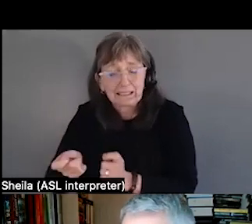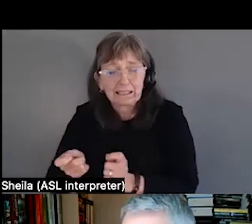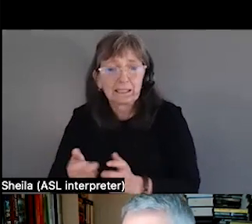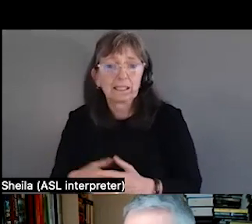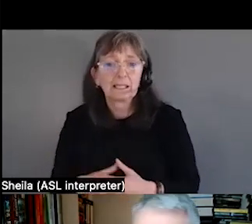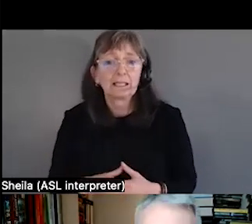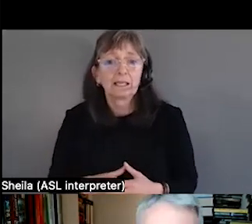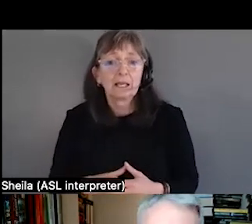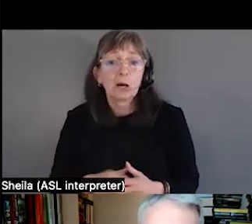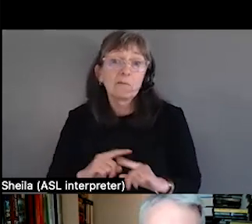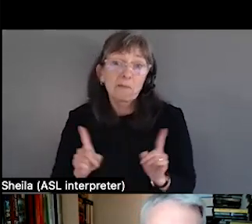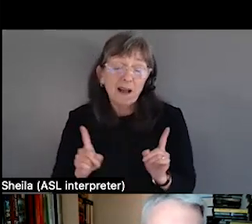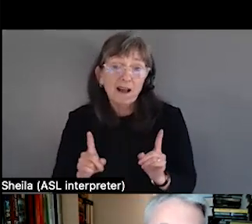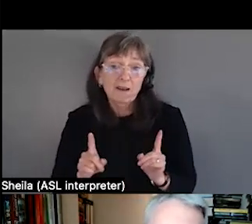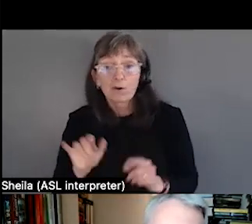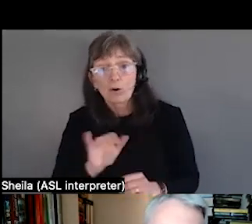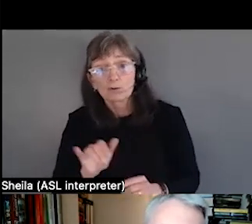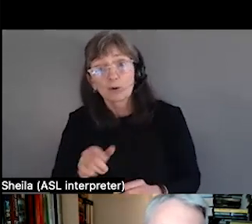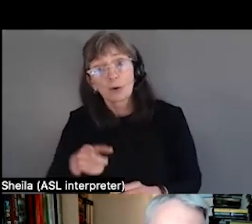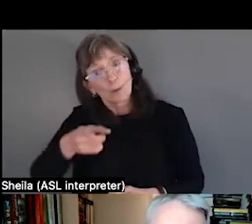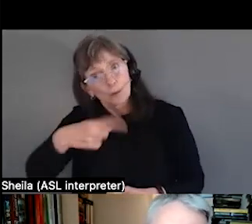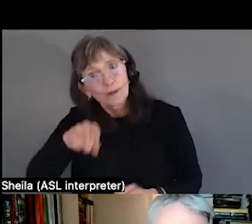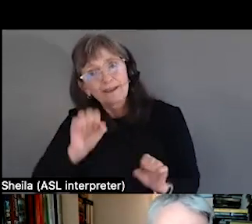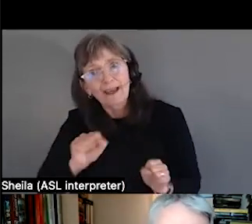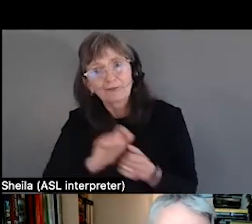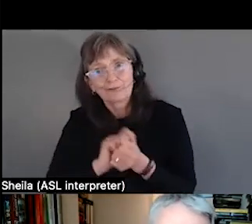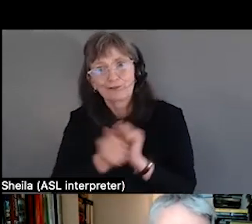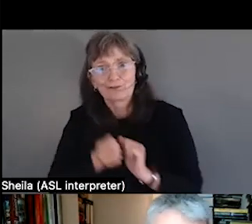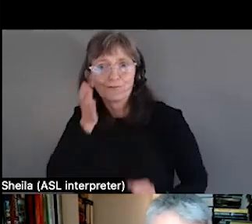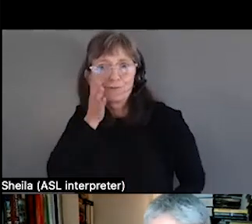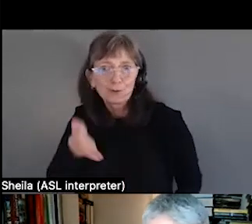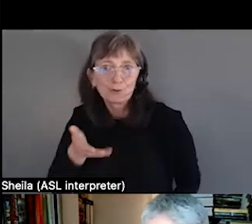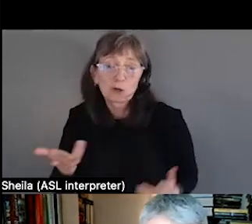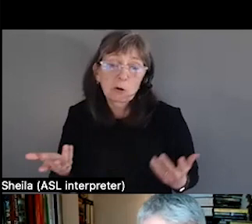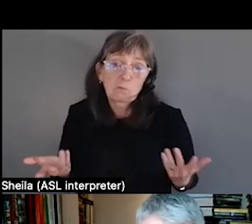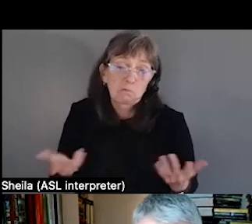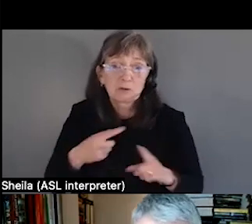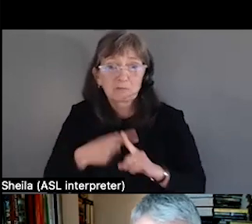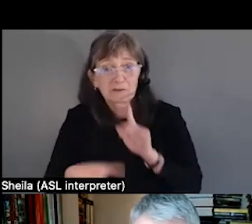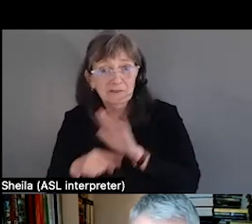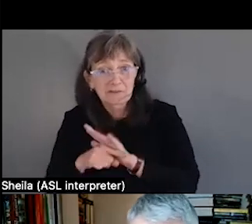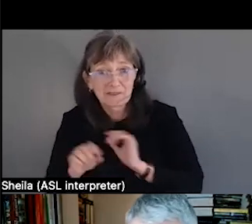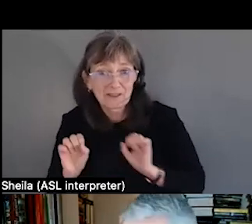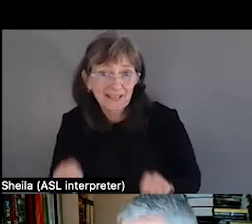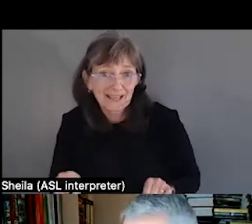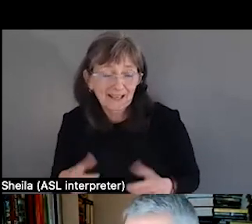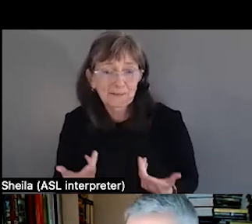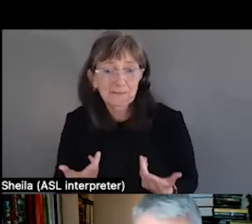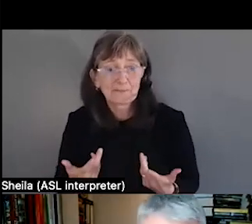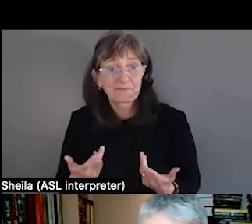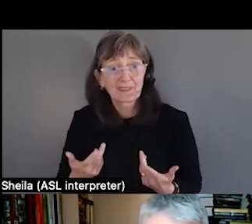architects of our own future. And I think Thema has been around for nearly 10 years now.